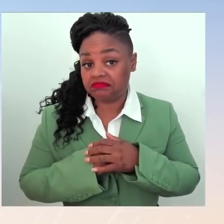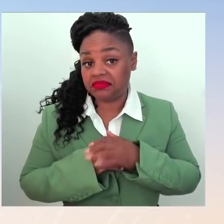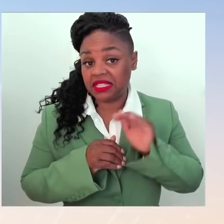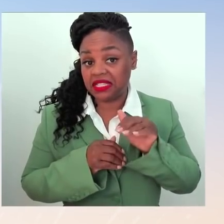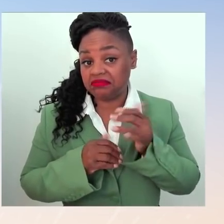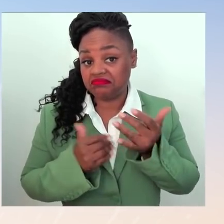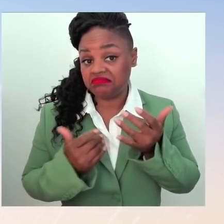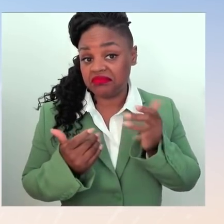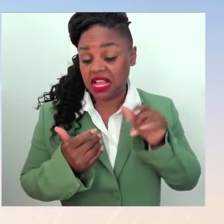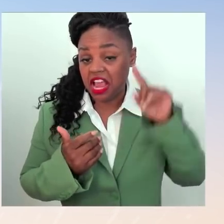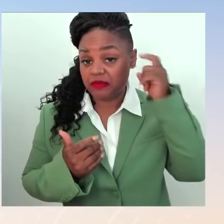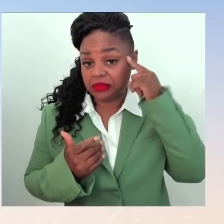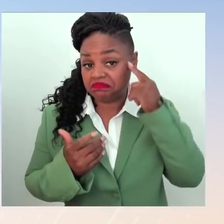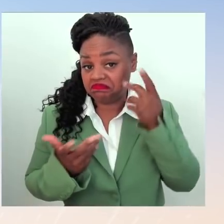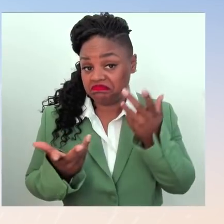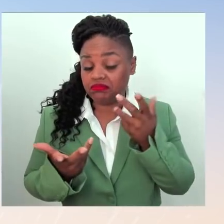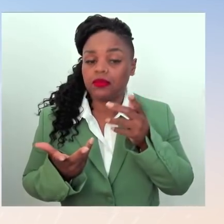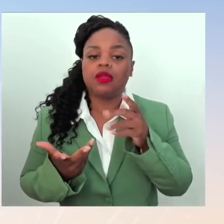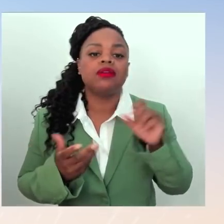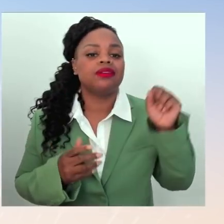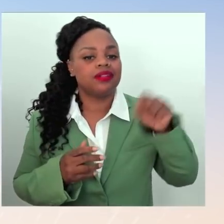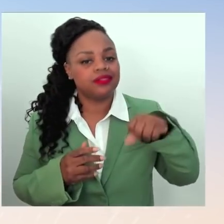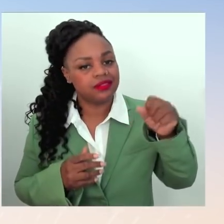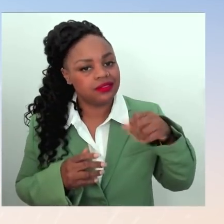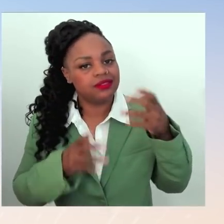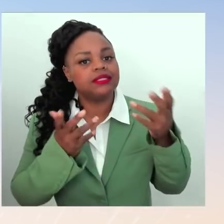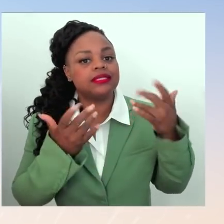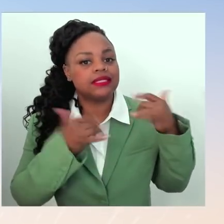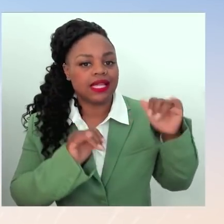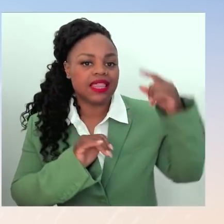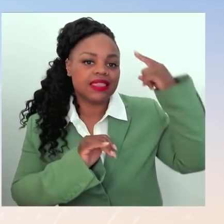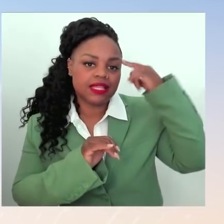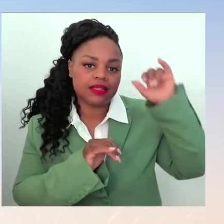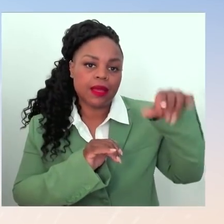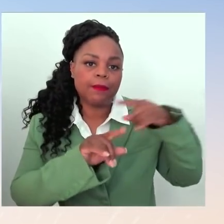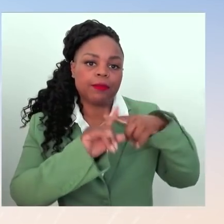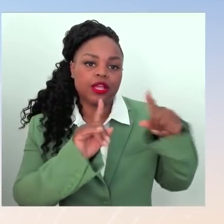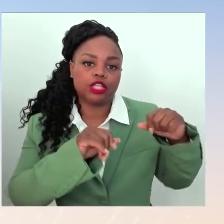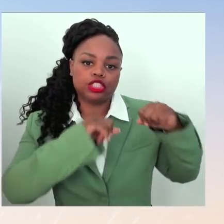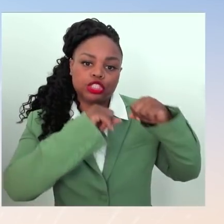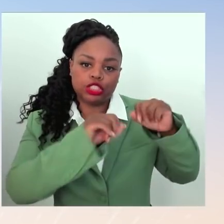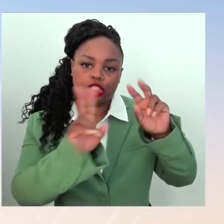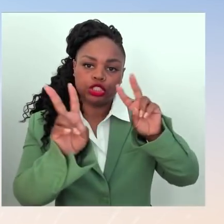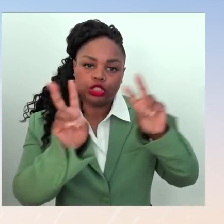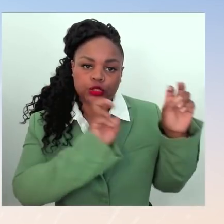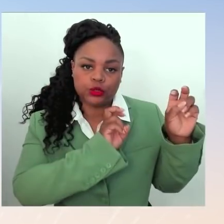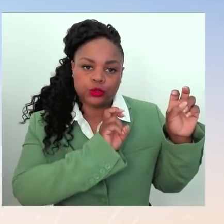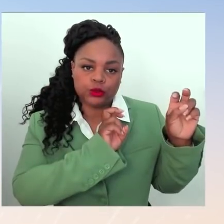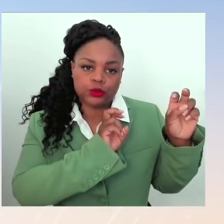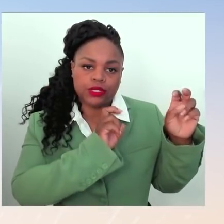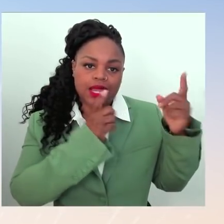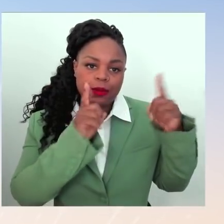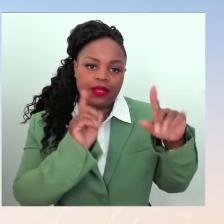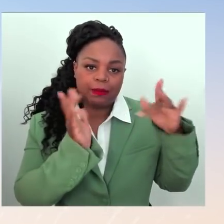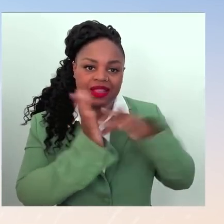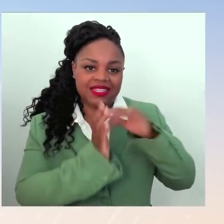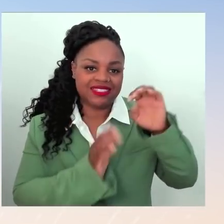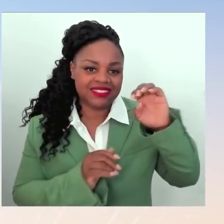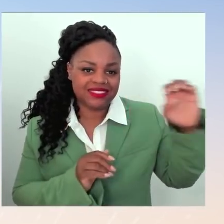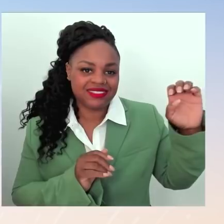that there are security issues in the Middle East, that there are a range of steps we need to engage with all sorts of countries around the world on that are in --